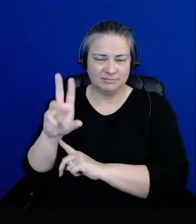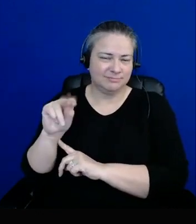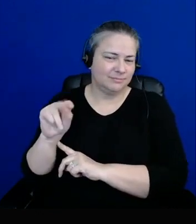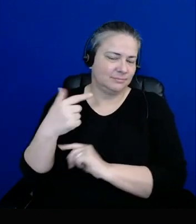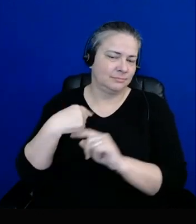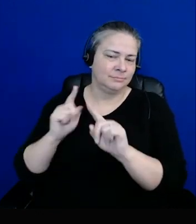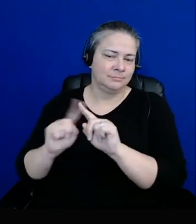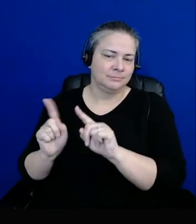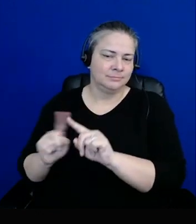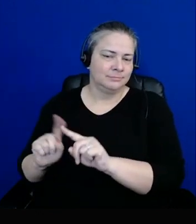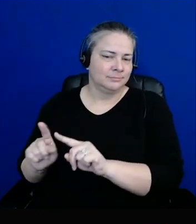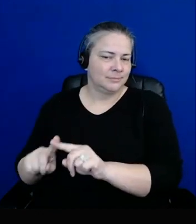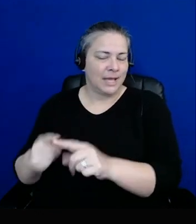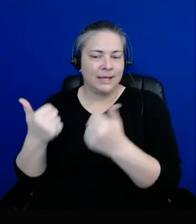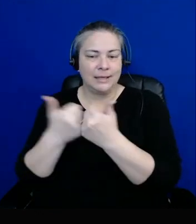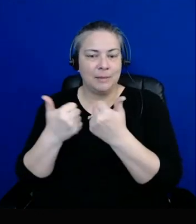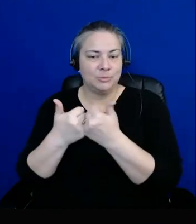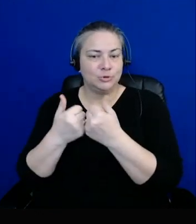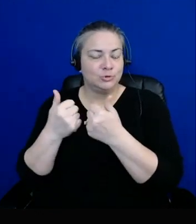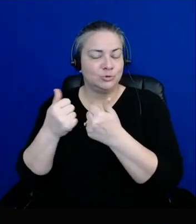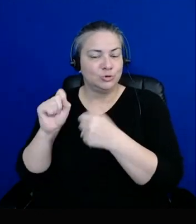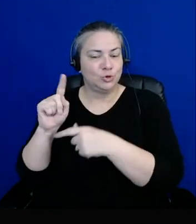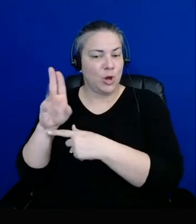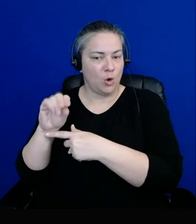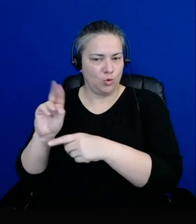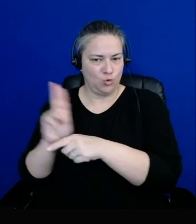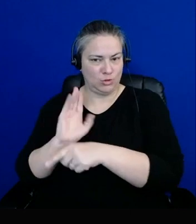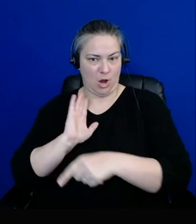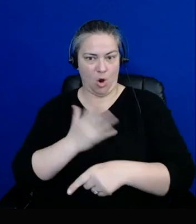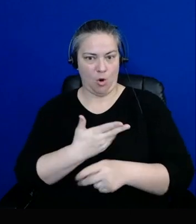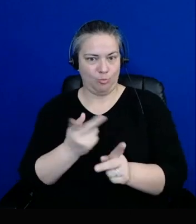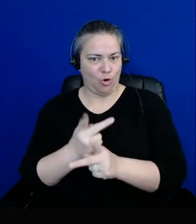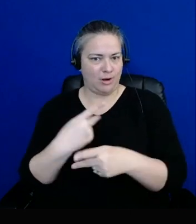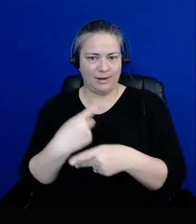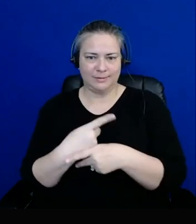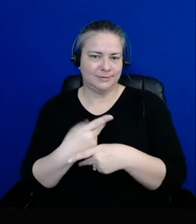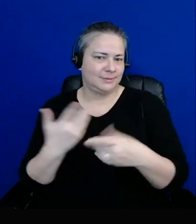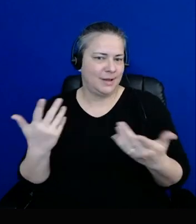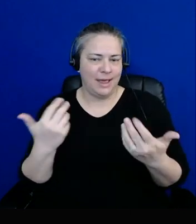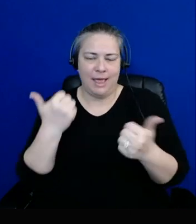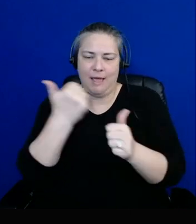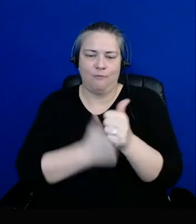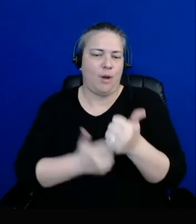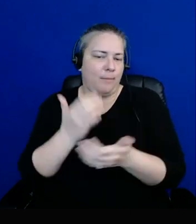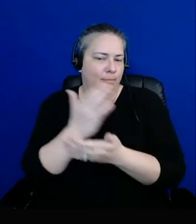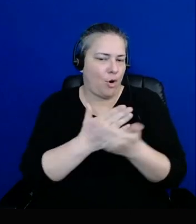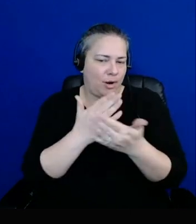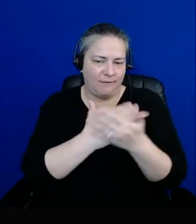world use our products and services at every stage of game development, from that initial pitch before you've even written